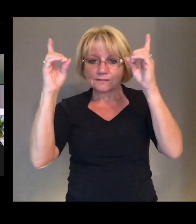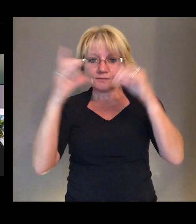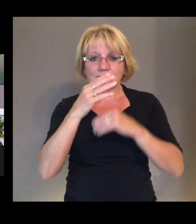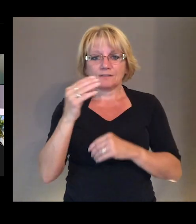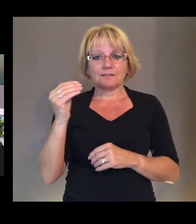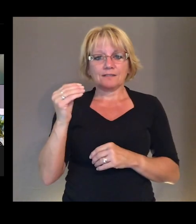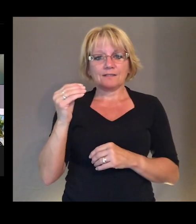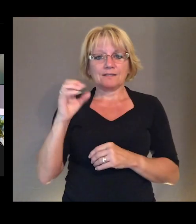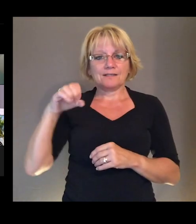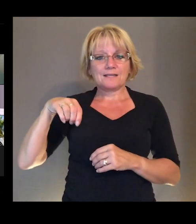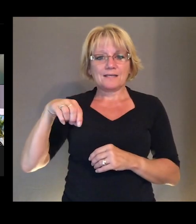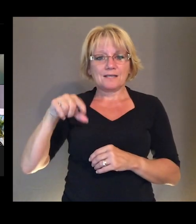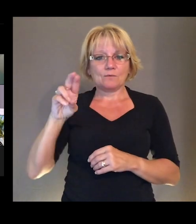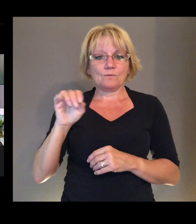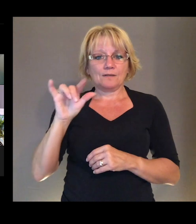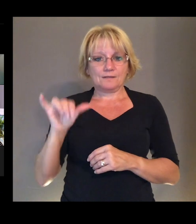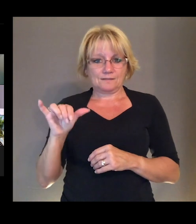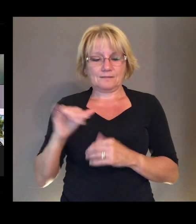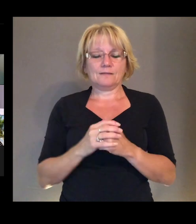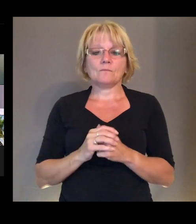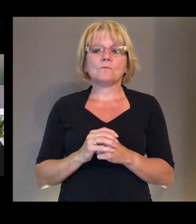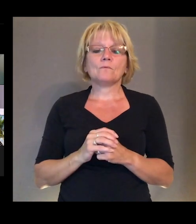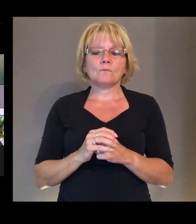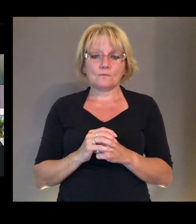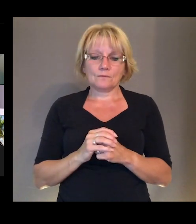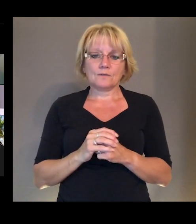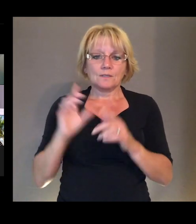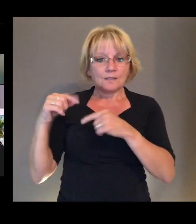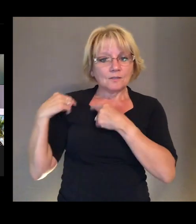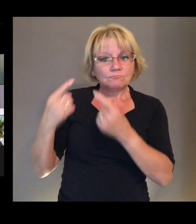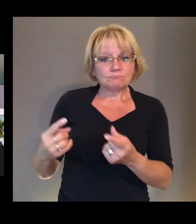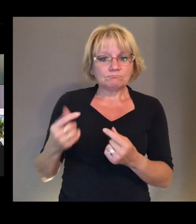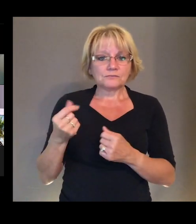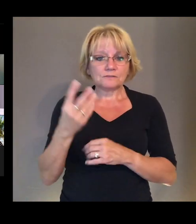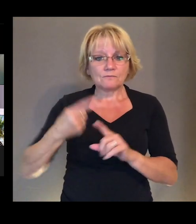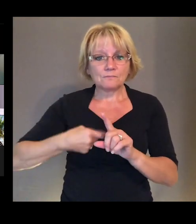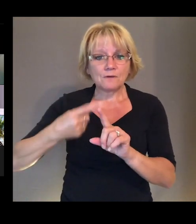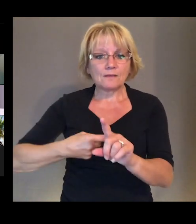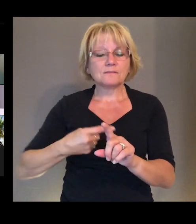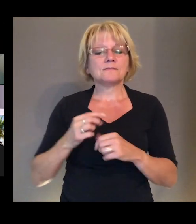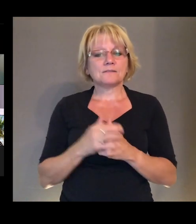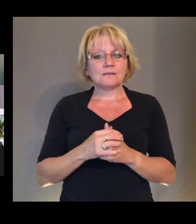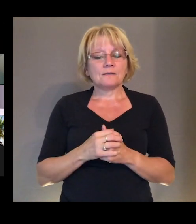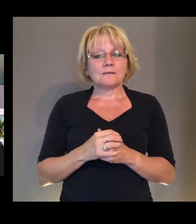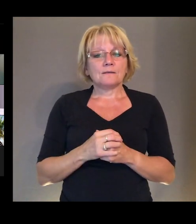Over the last several months as you guys have seen, we have put ourselves in position...